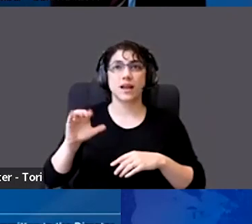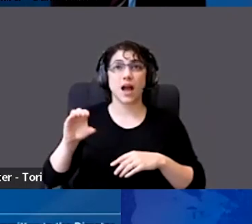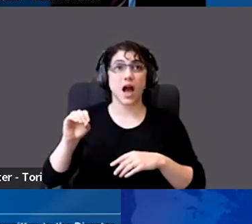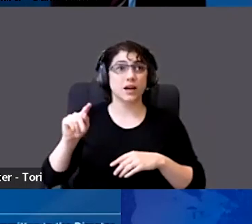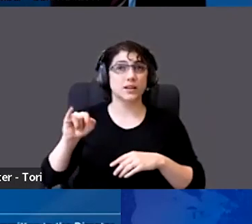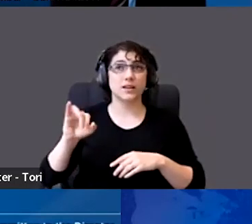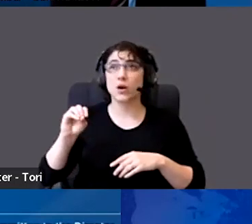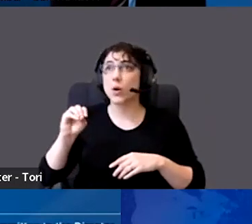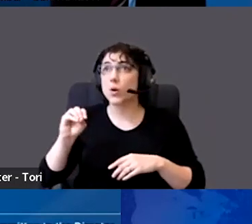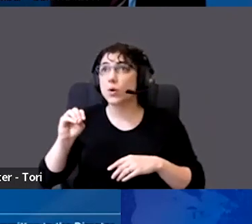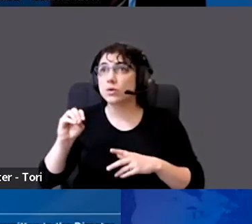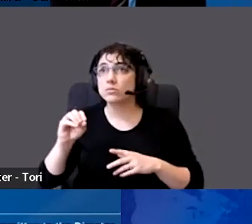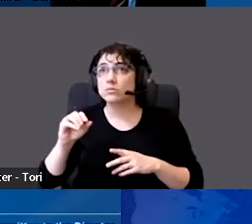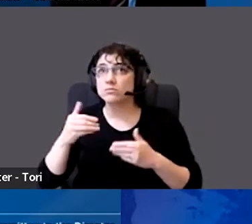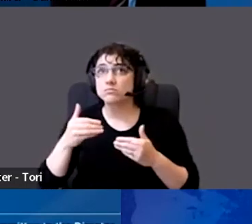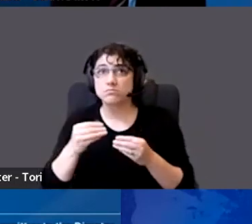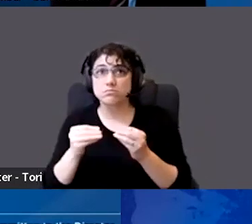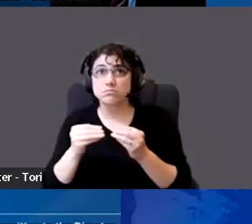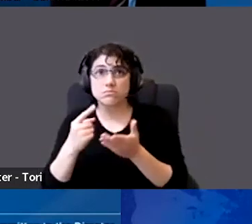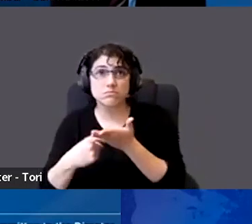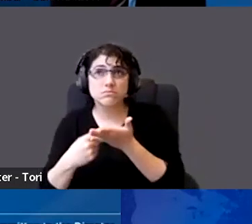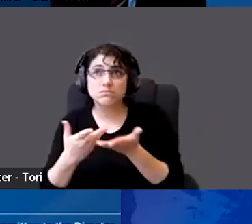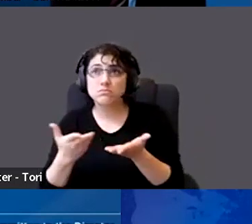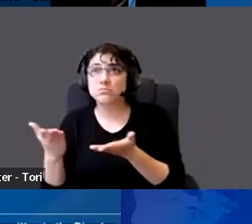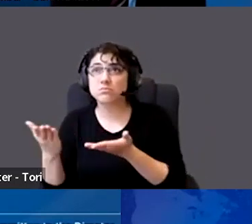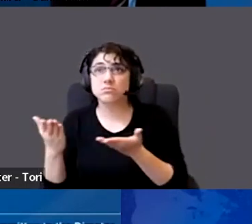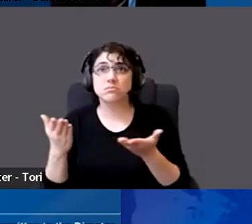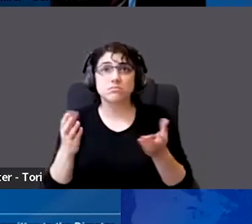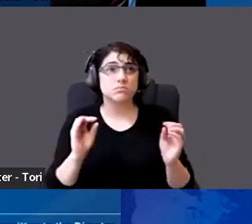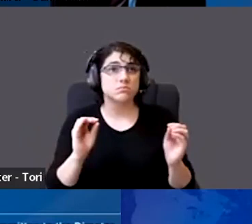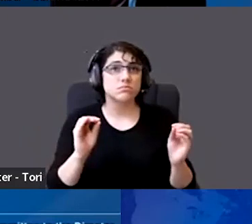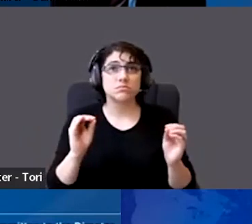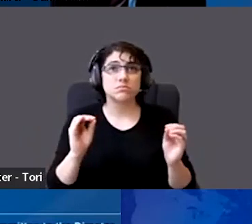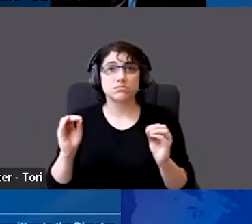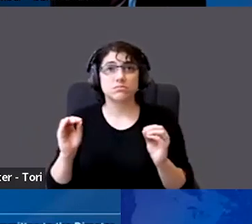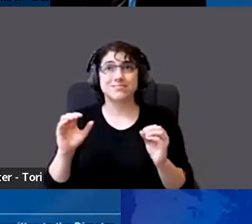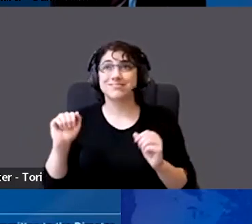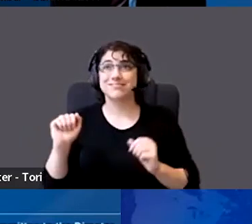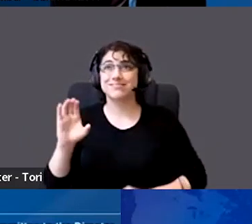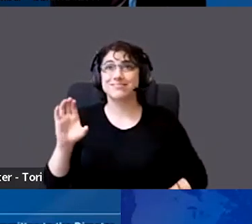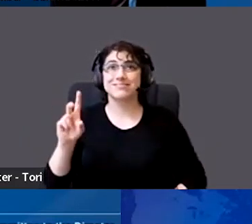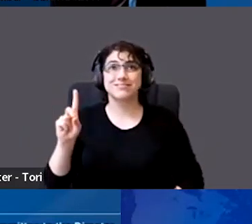If not, would ACD members in favor of approving